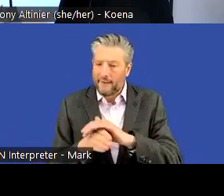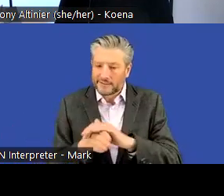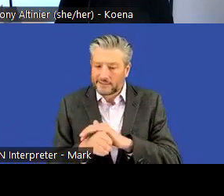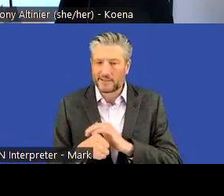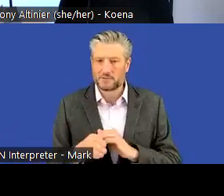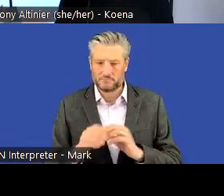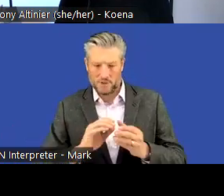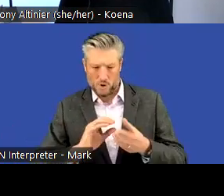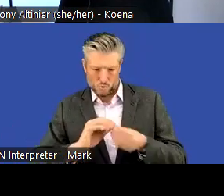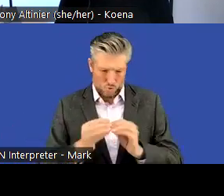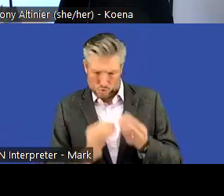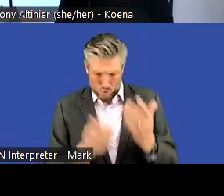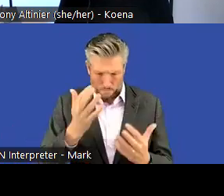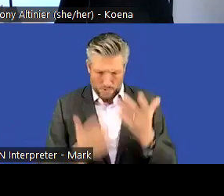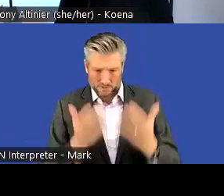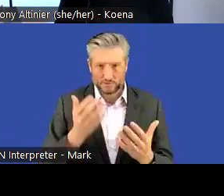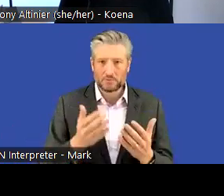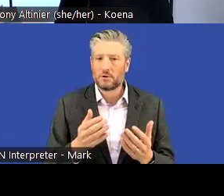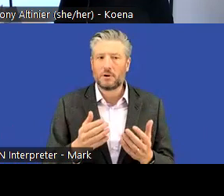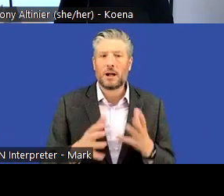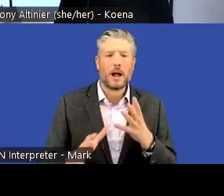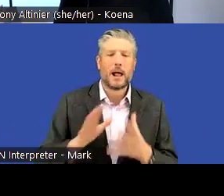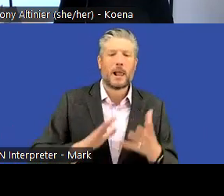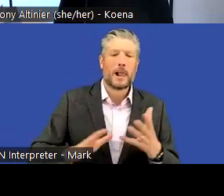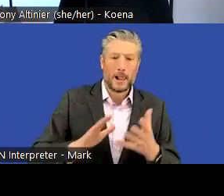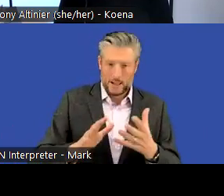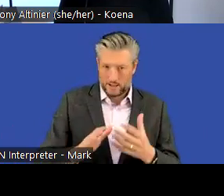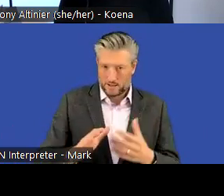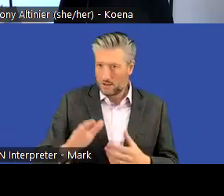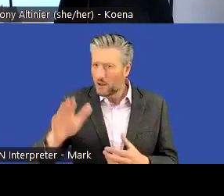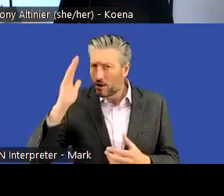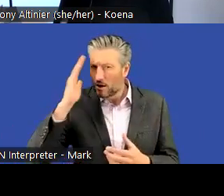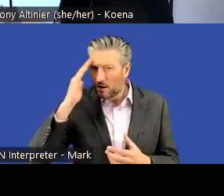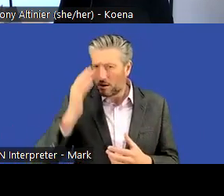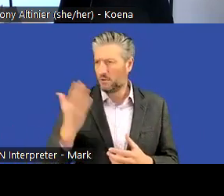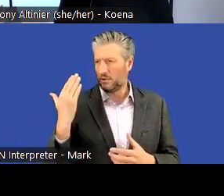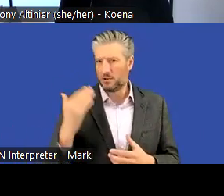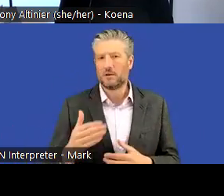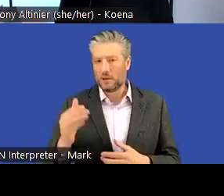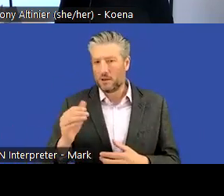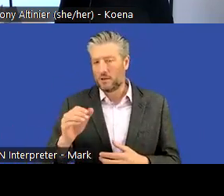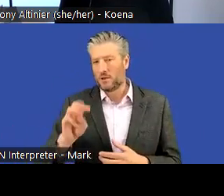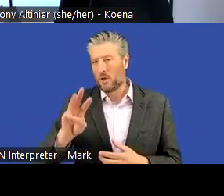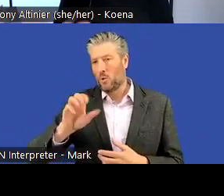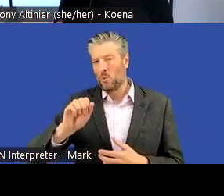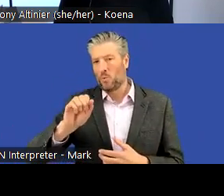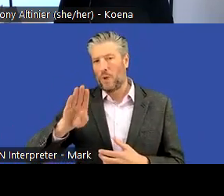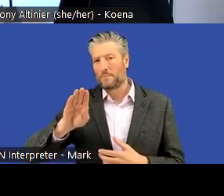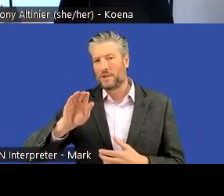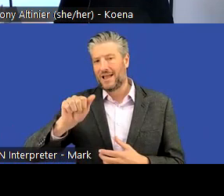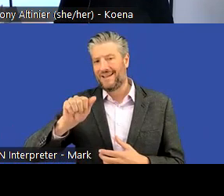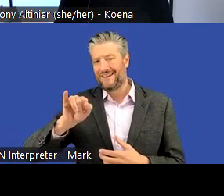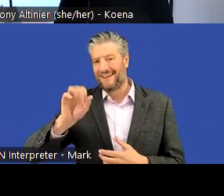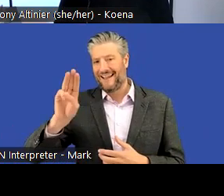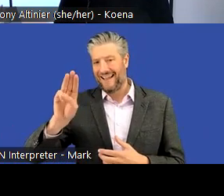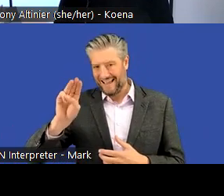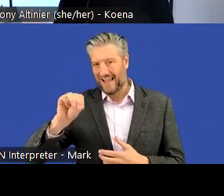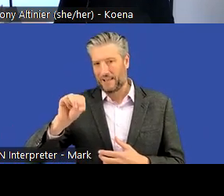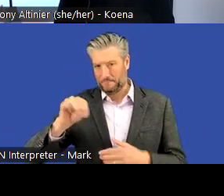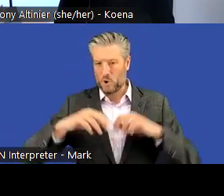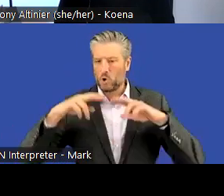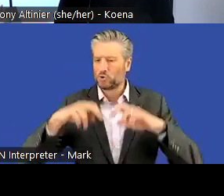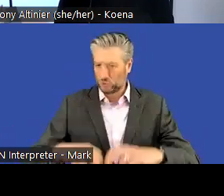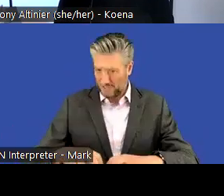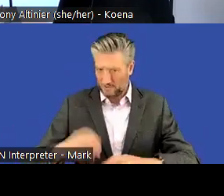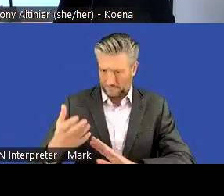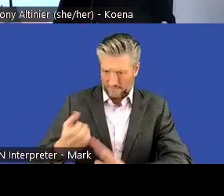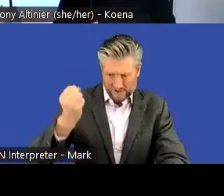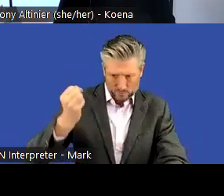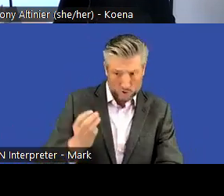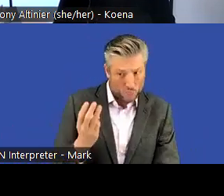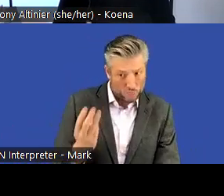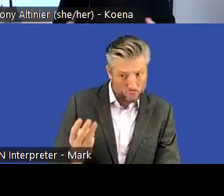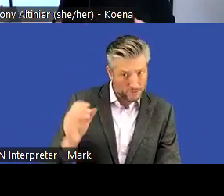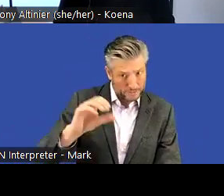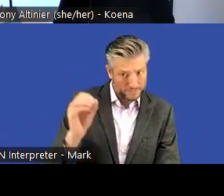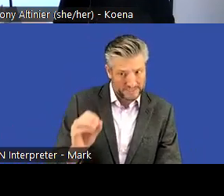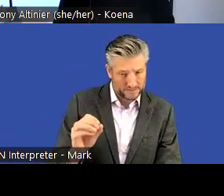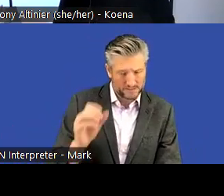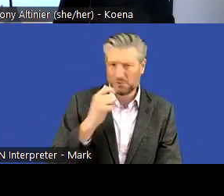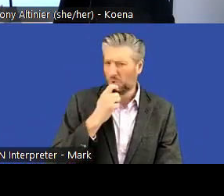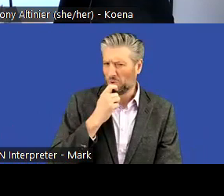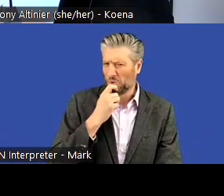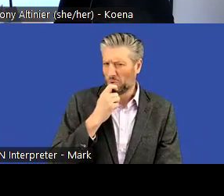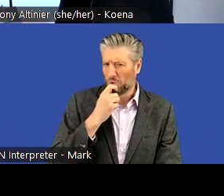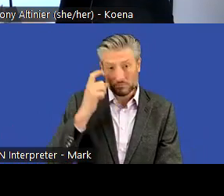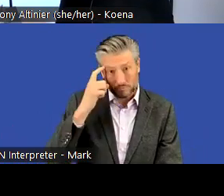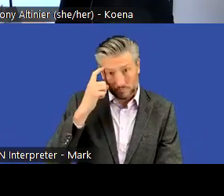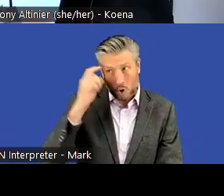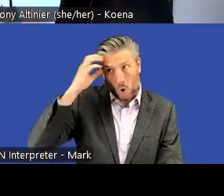They consider the WebAim study closer to the French reality, which is a rate of about 3%.